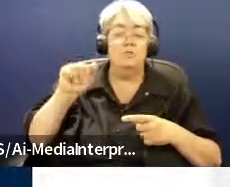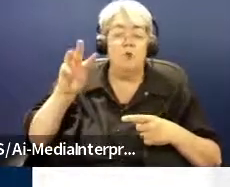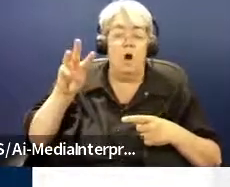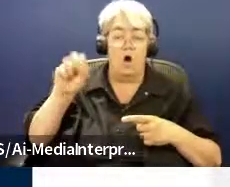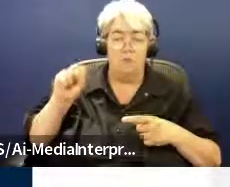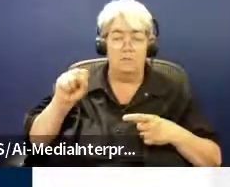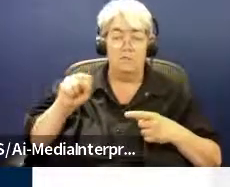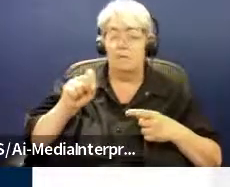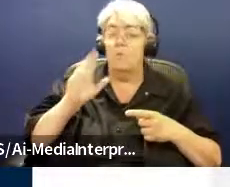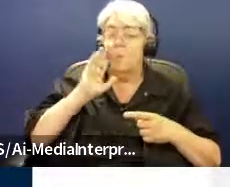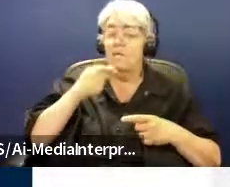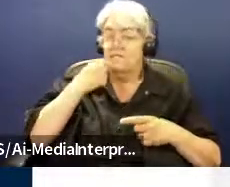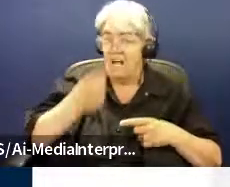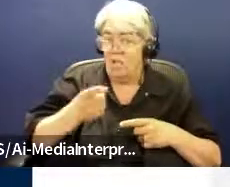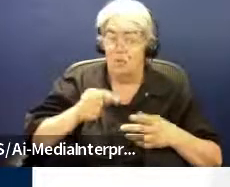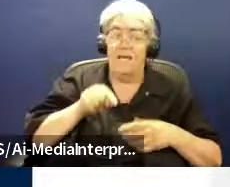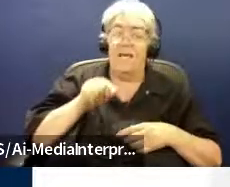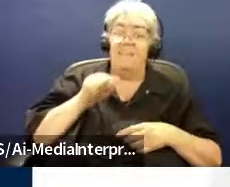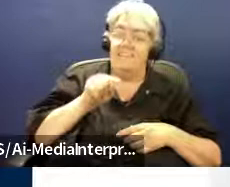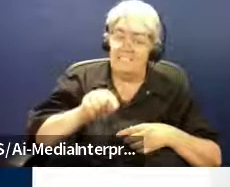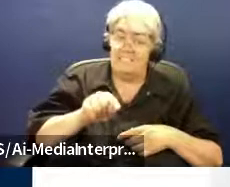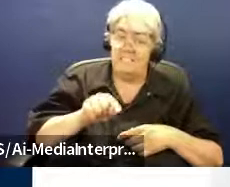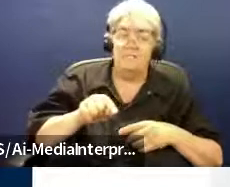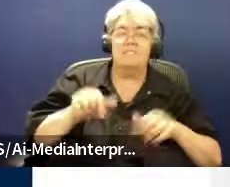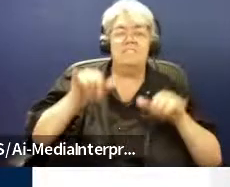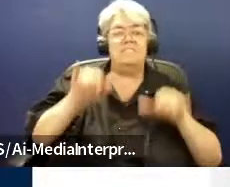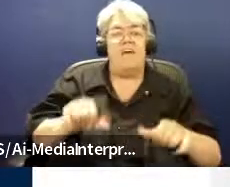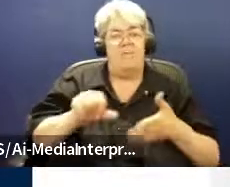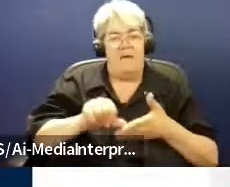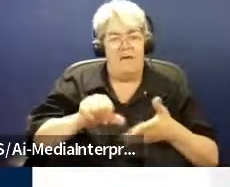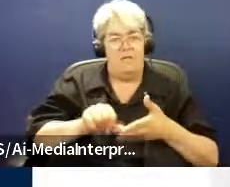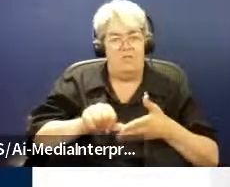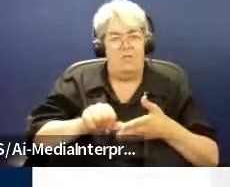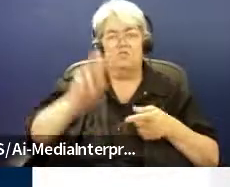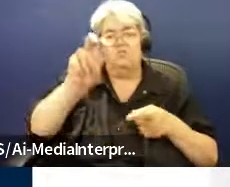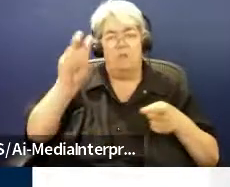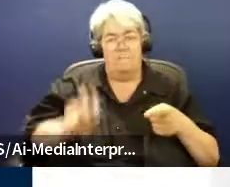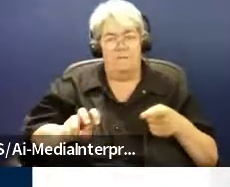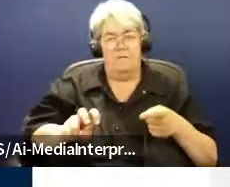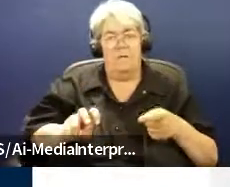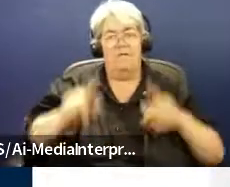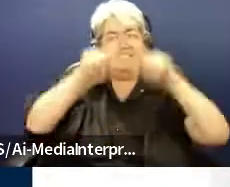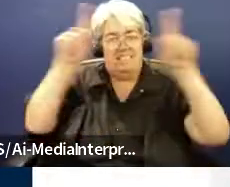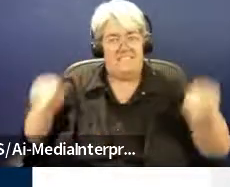it will announce whether the link is visited or not, there were not any of this type in those couple of links